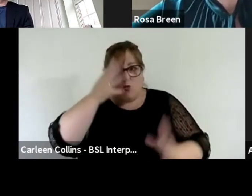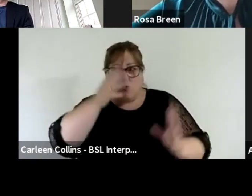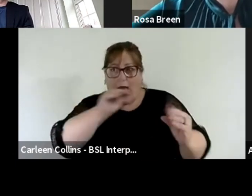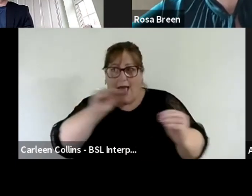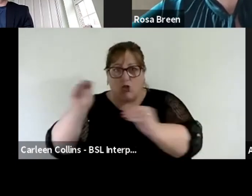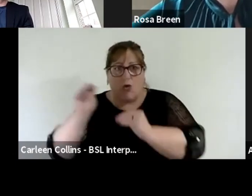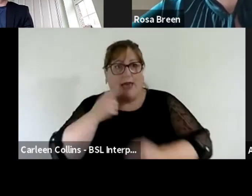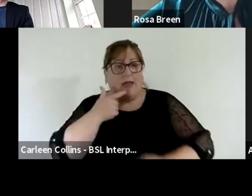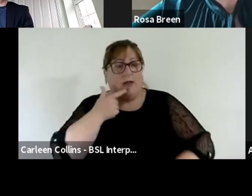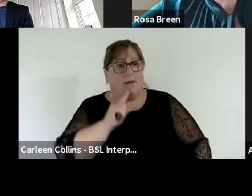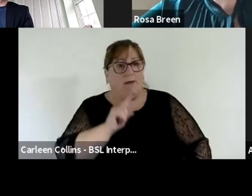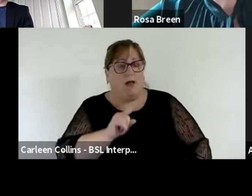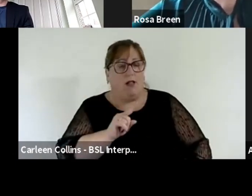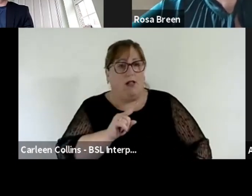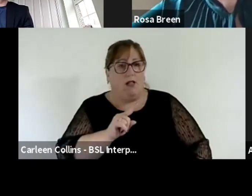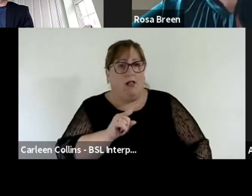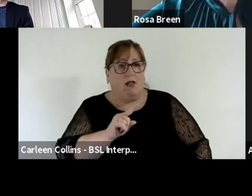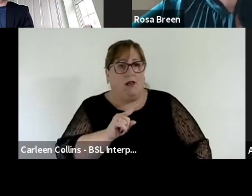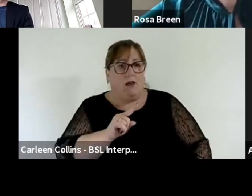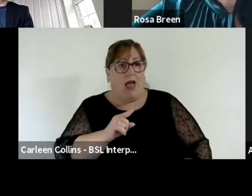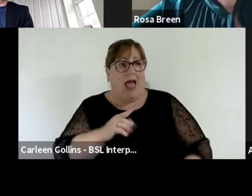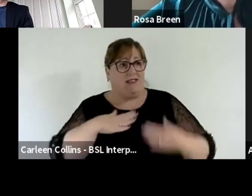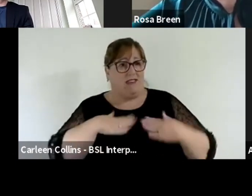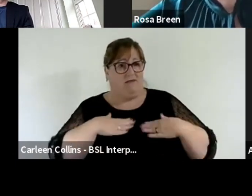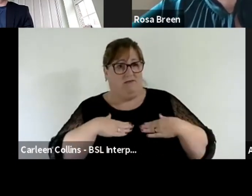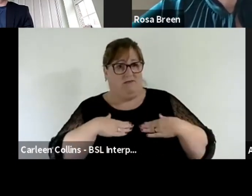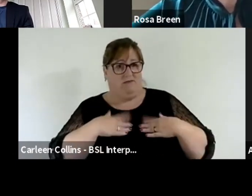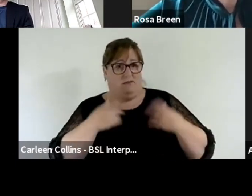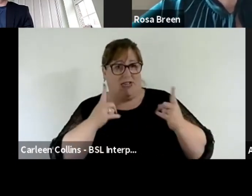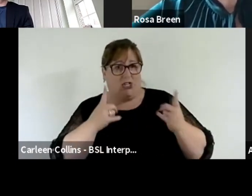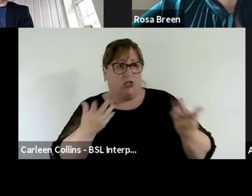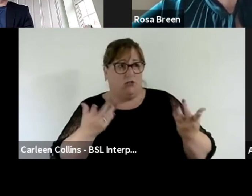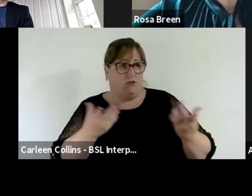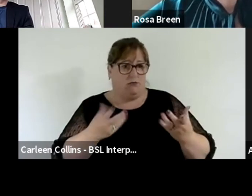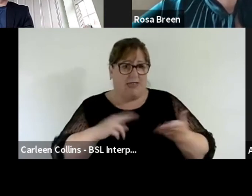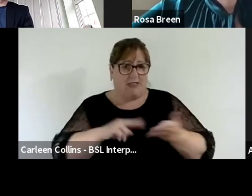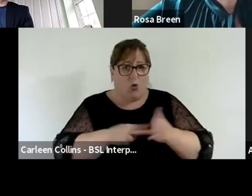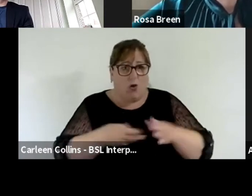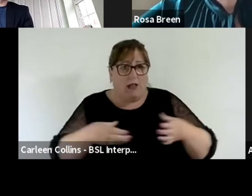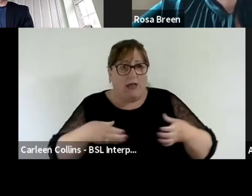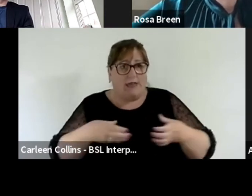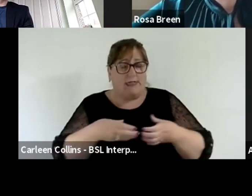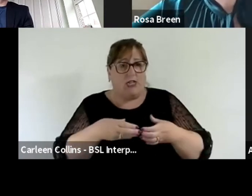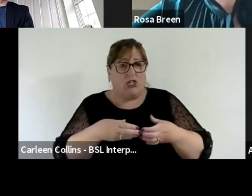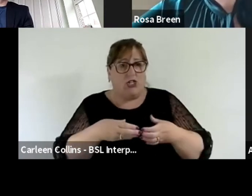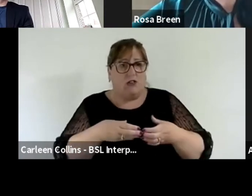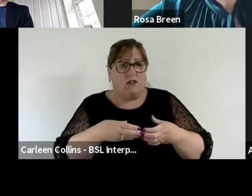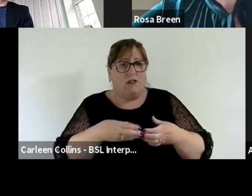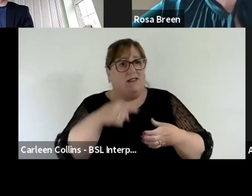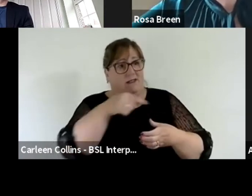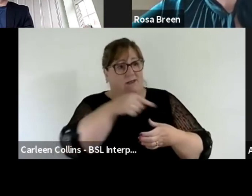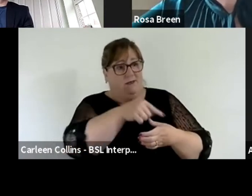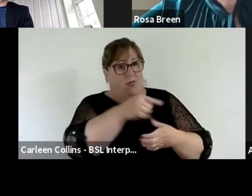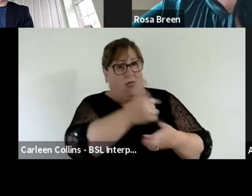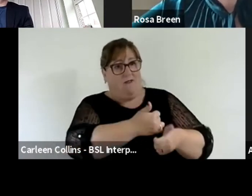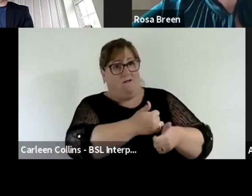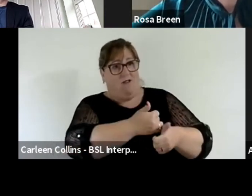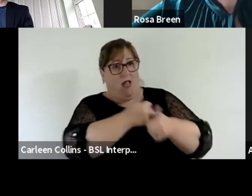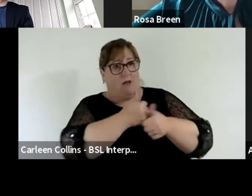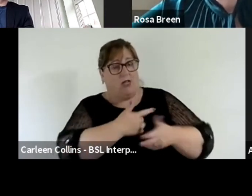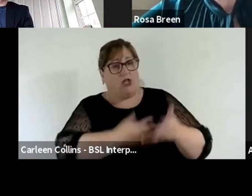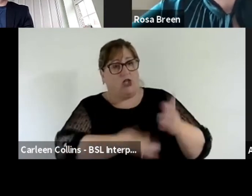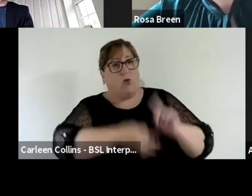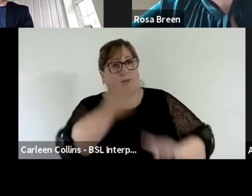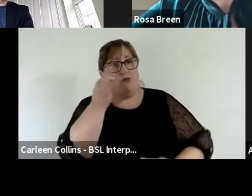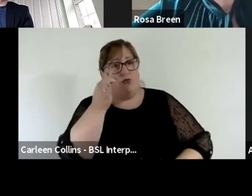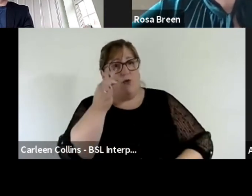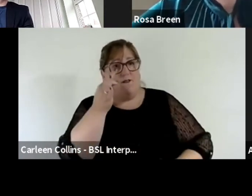need to have to educate people.